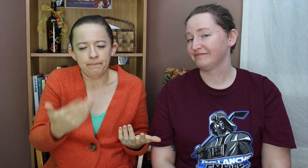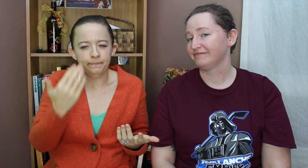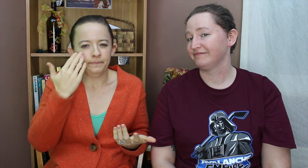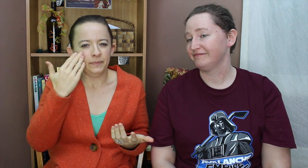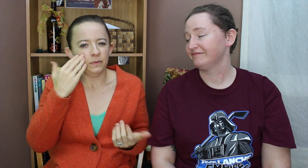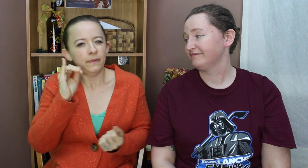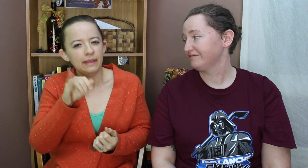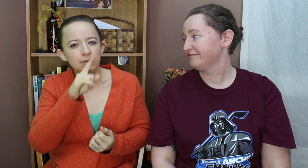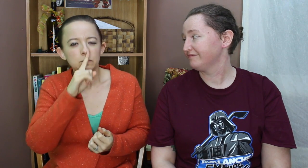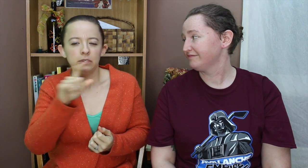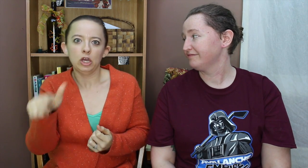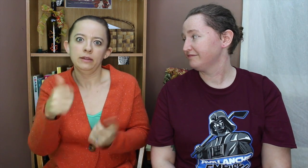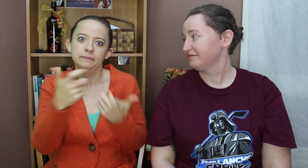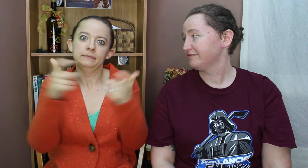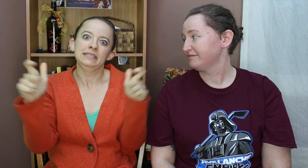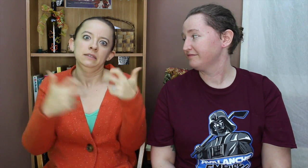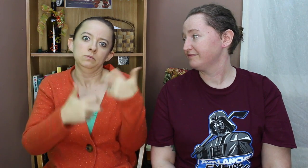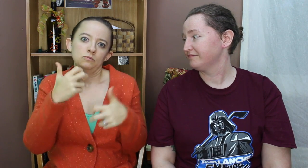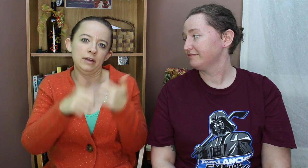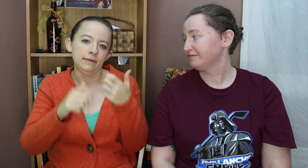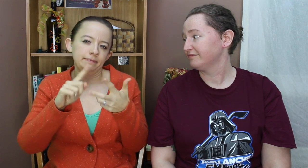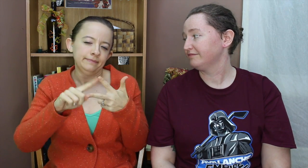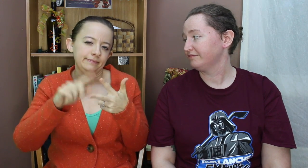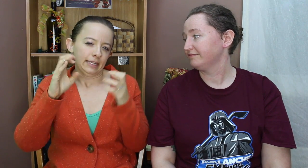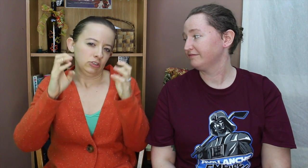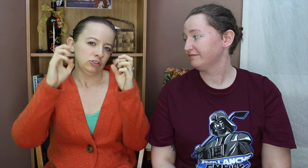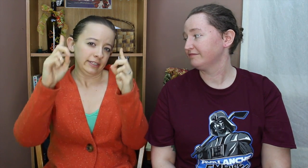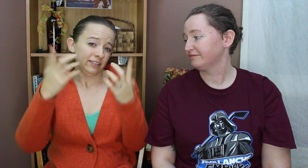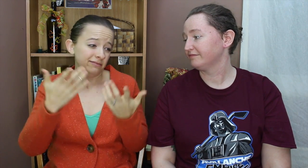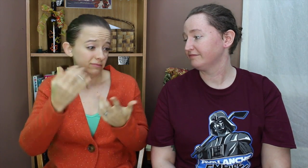that's gonna be a really struggle for them. So that's another really big issue